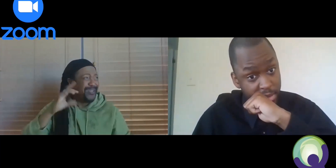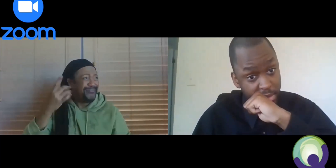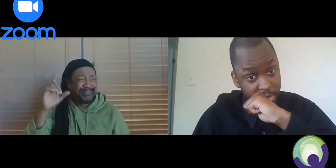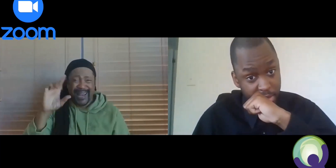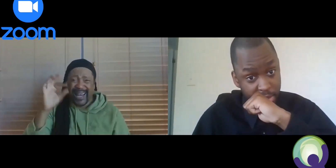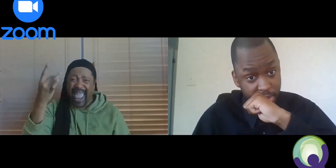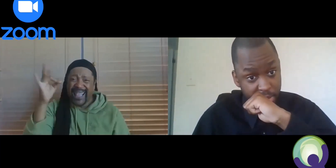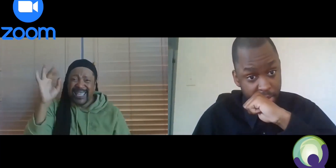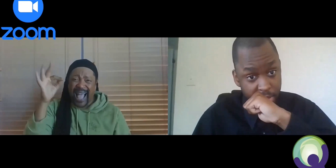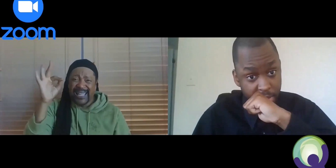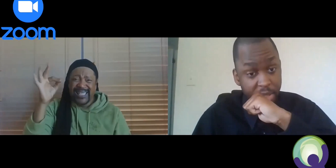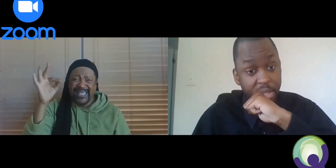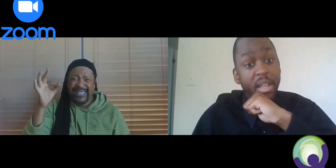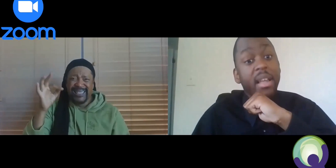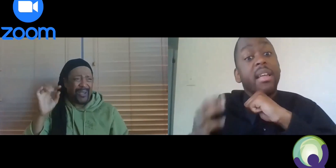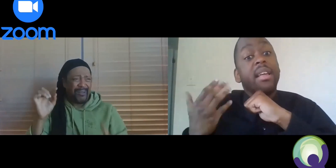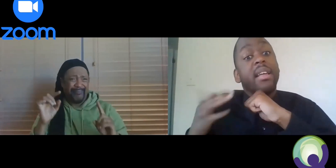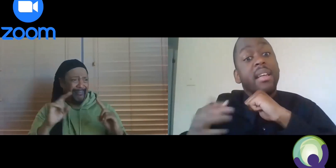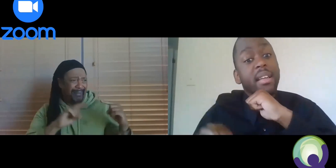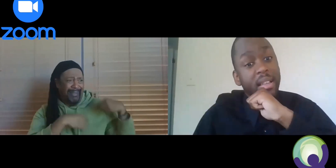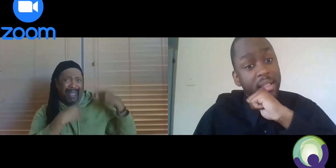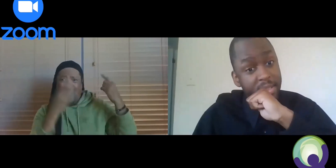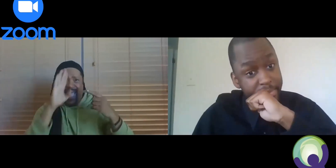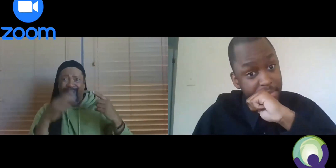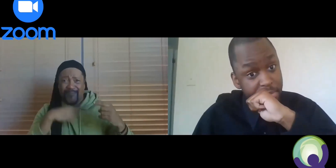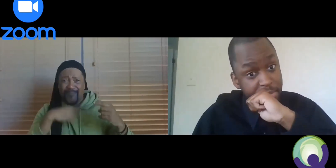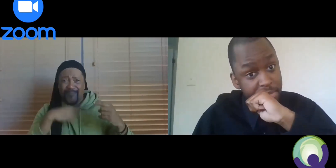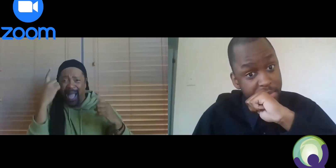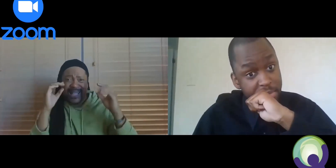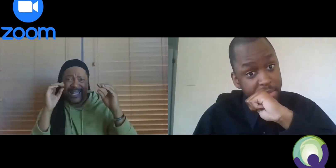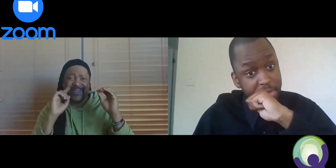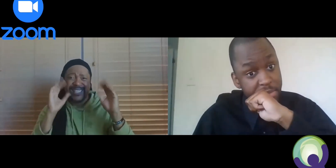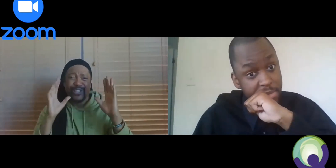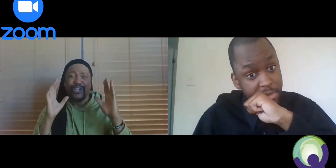She really impacted my life. I was only about 18, 19 years old at the time.